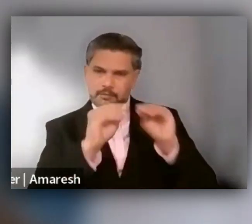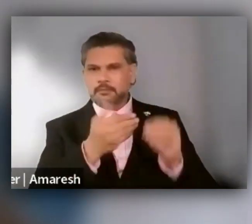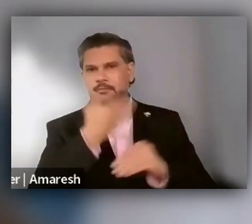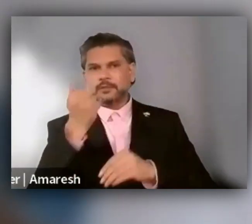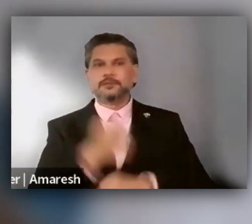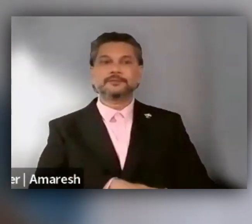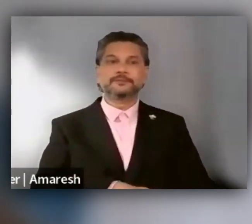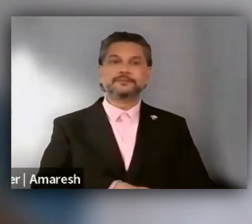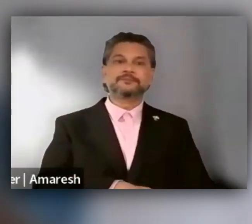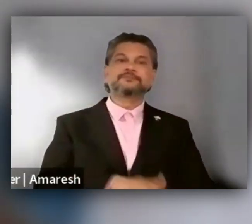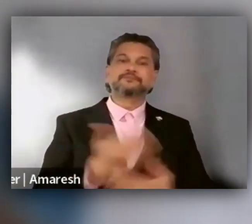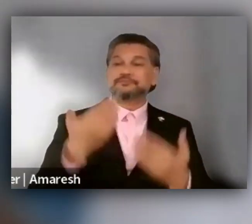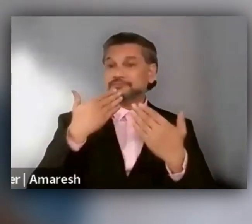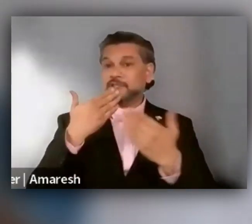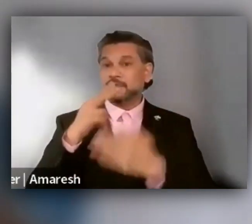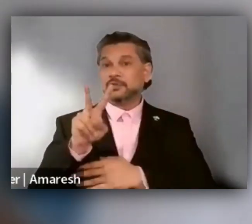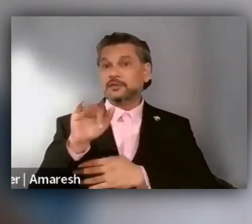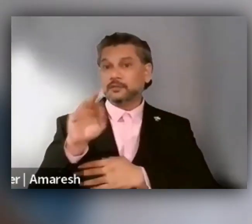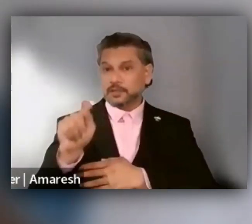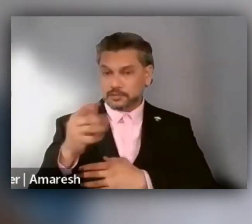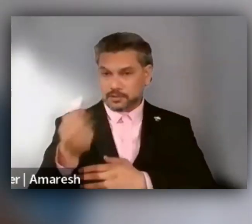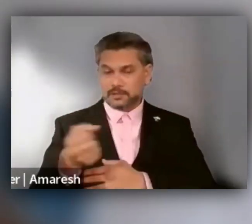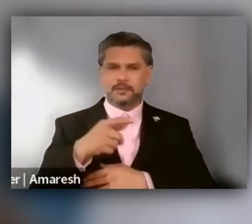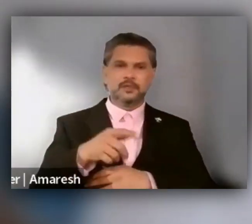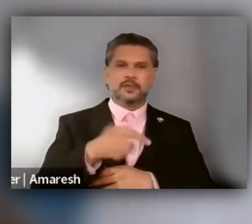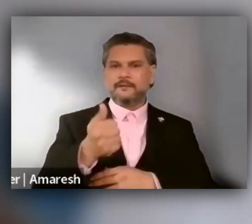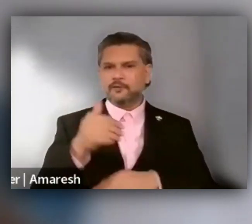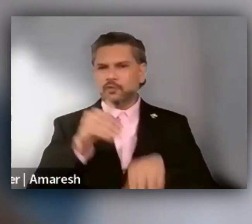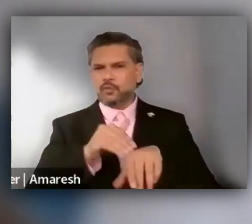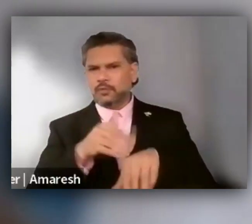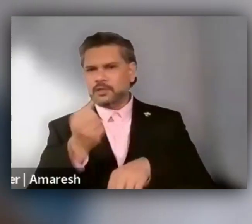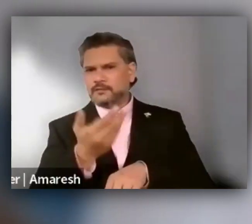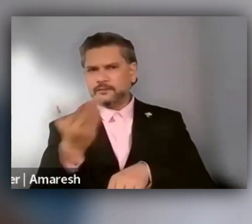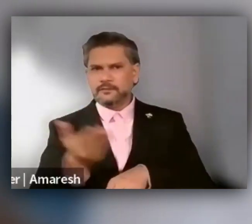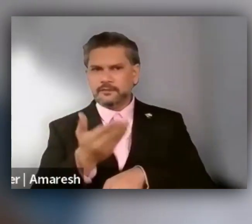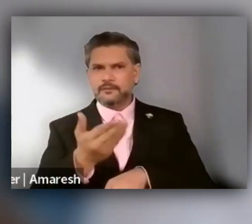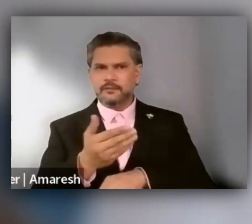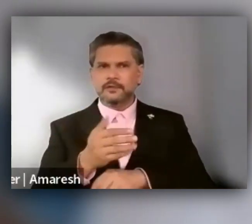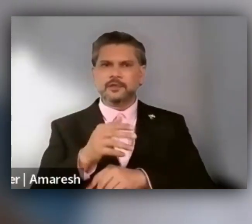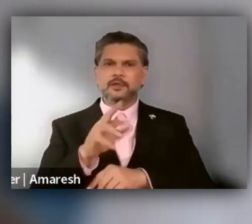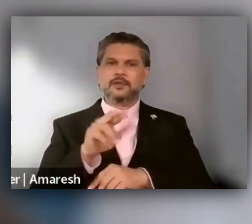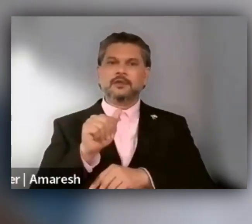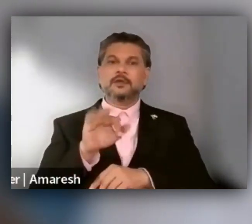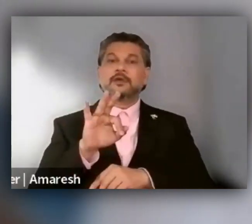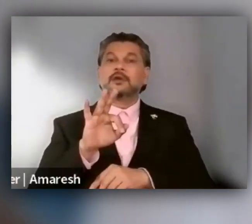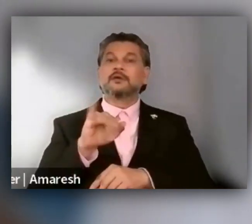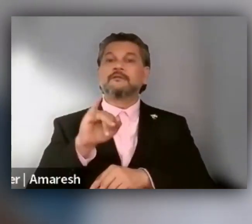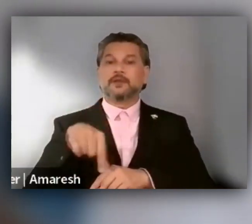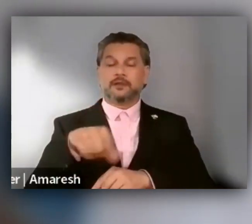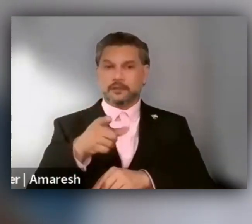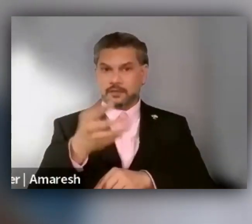So, in the chat, I said that there was Charles Hall with some comments and I see that Kamran Rafiq